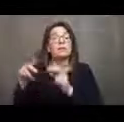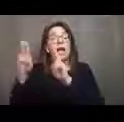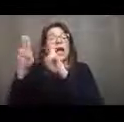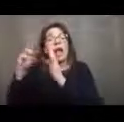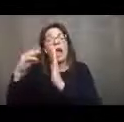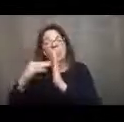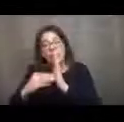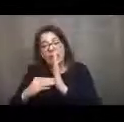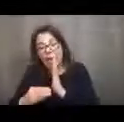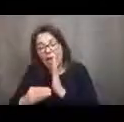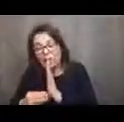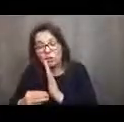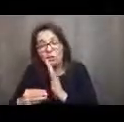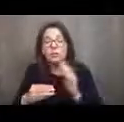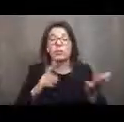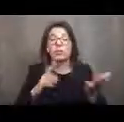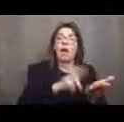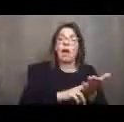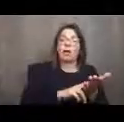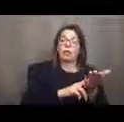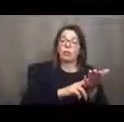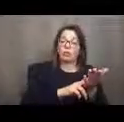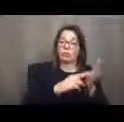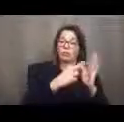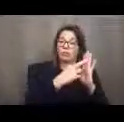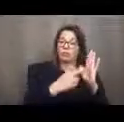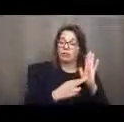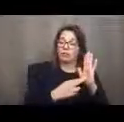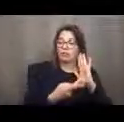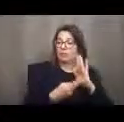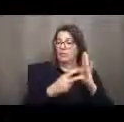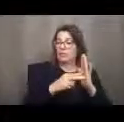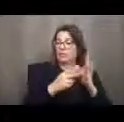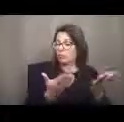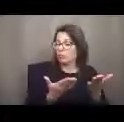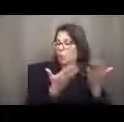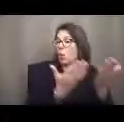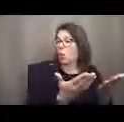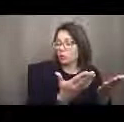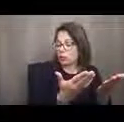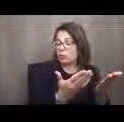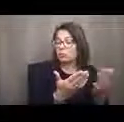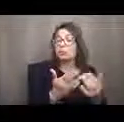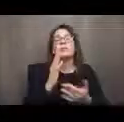while the contract regulation will indicate proposal. And then, there's some other differences